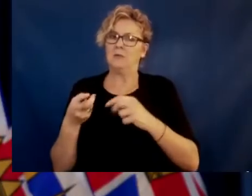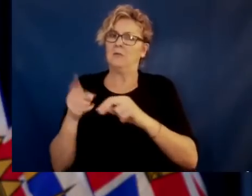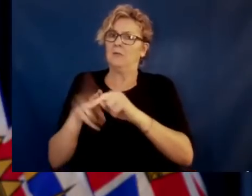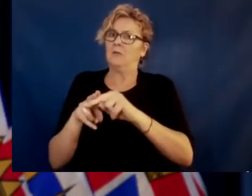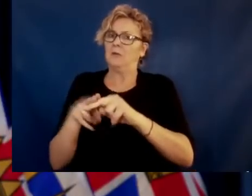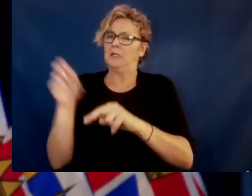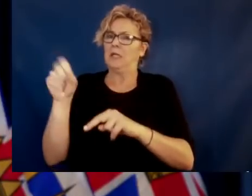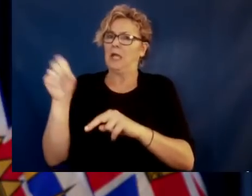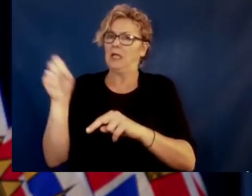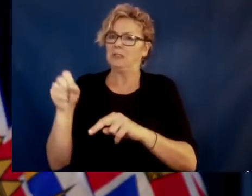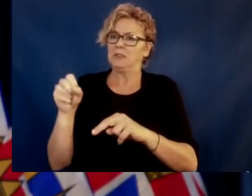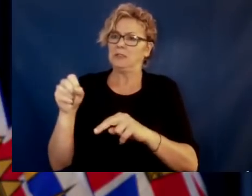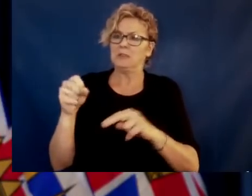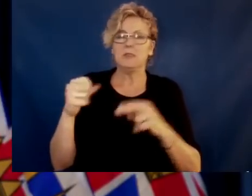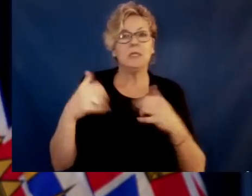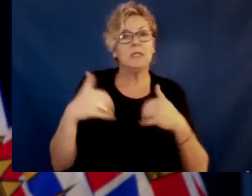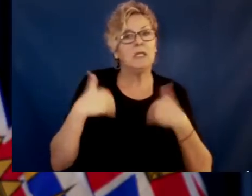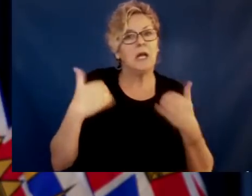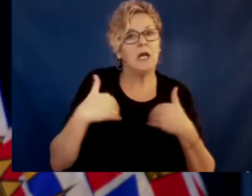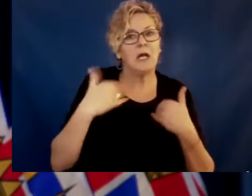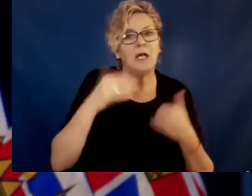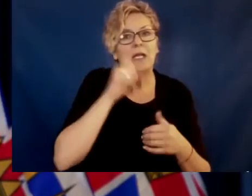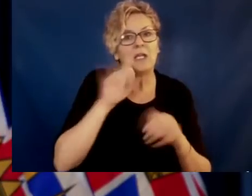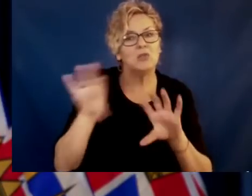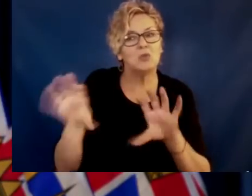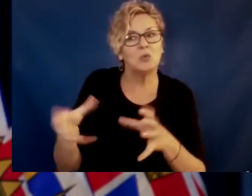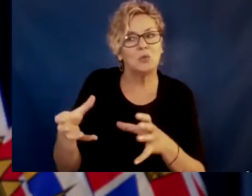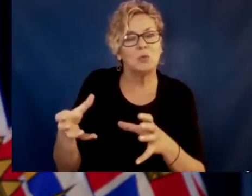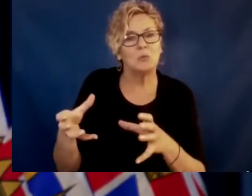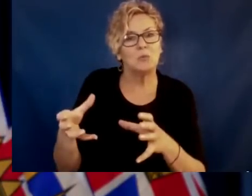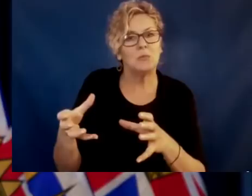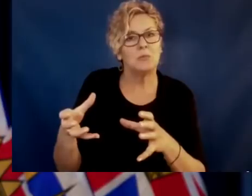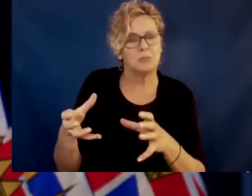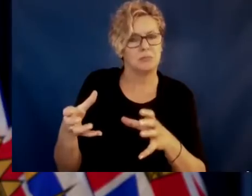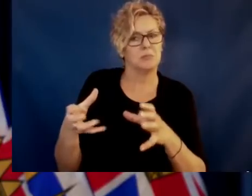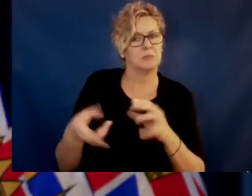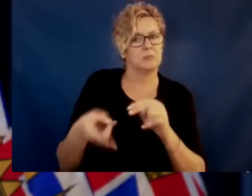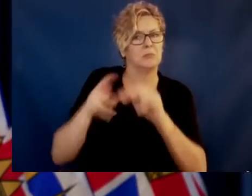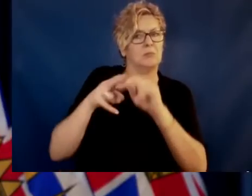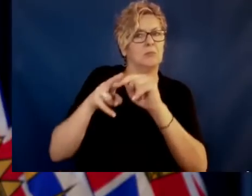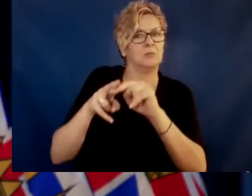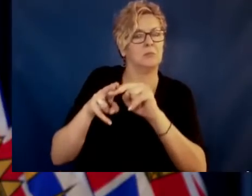numbers of cases, mostly in younger people, mostly not needing hospitalization, but some people do.